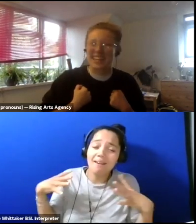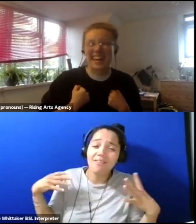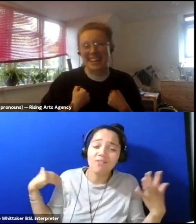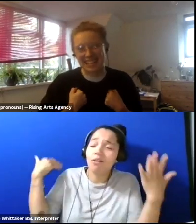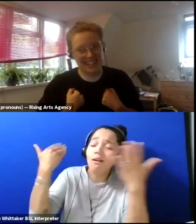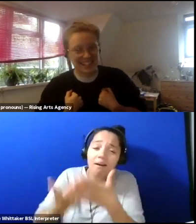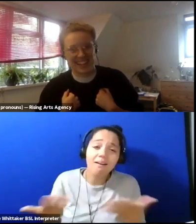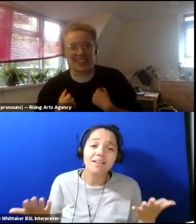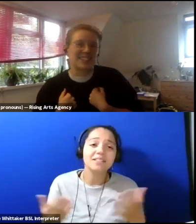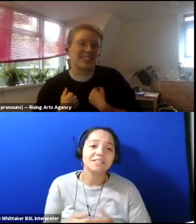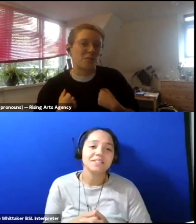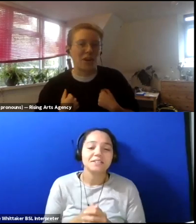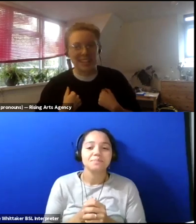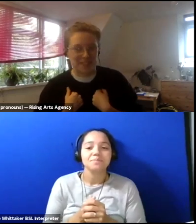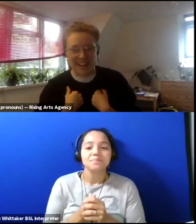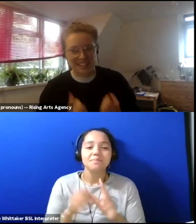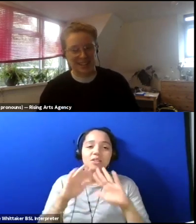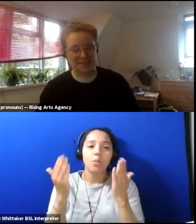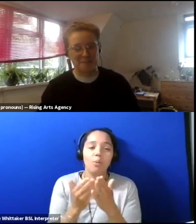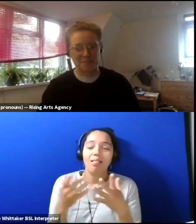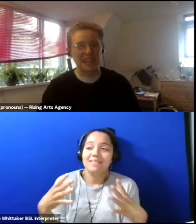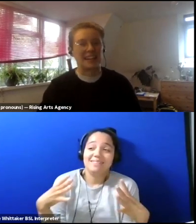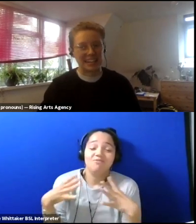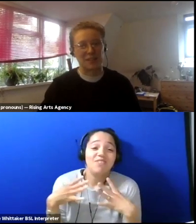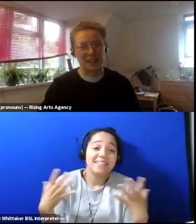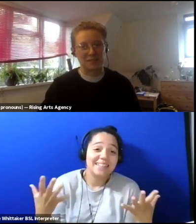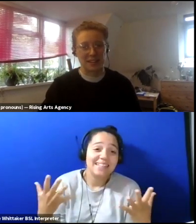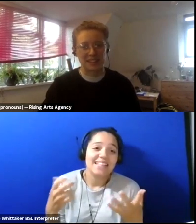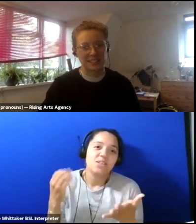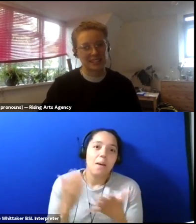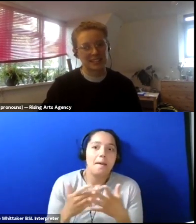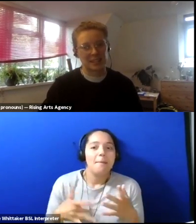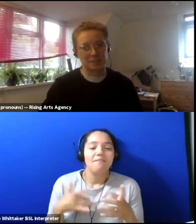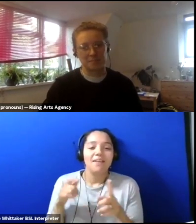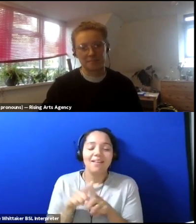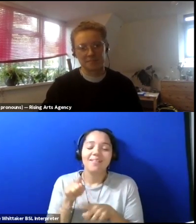for years and the world isn't ready'. So yeah, I definitely feel that.